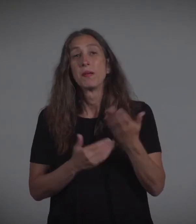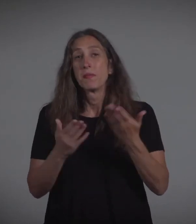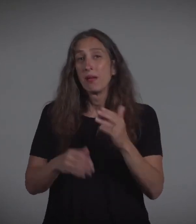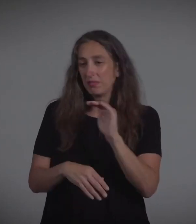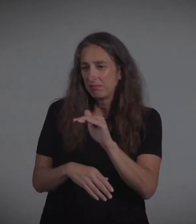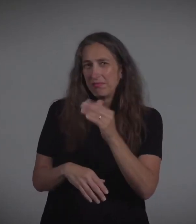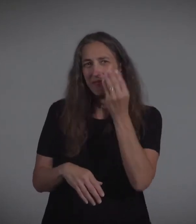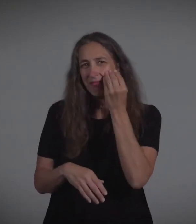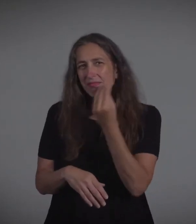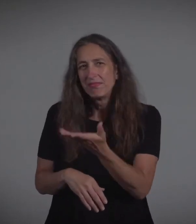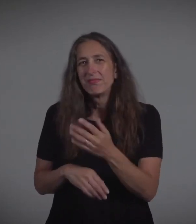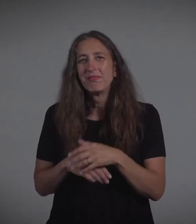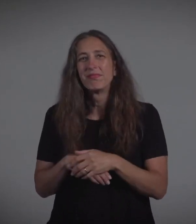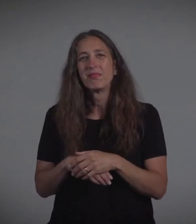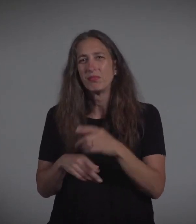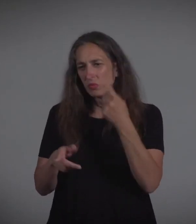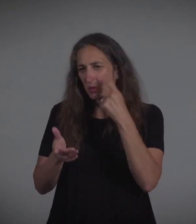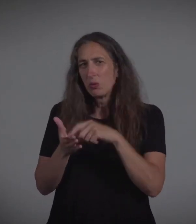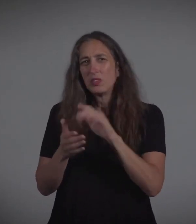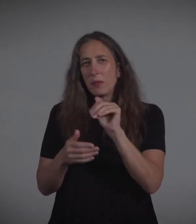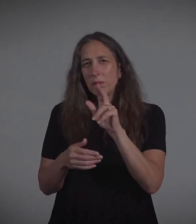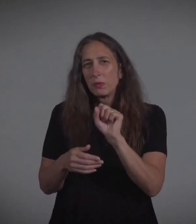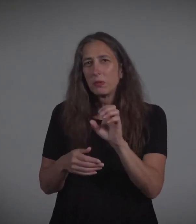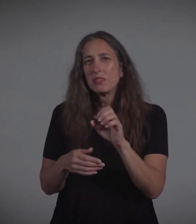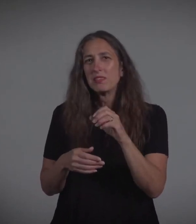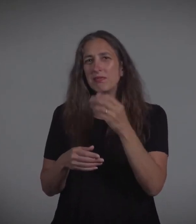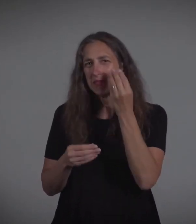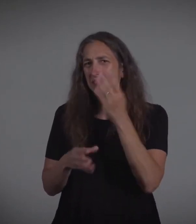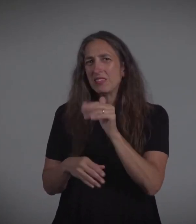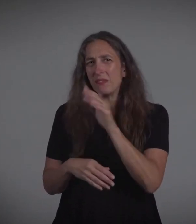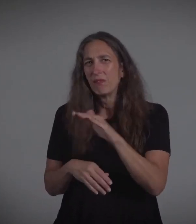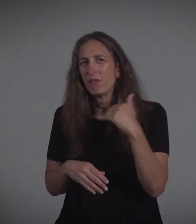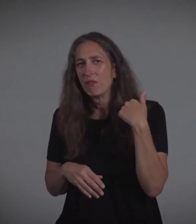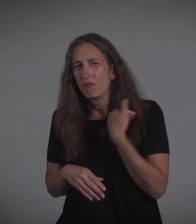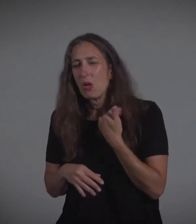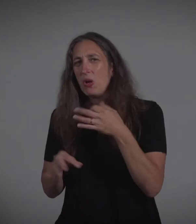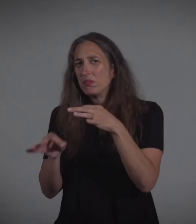You could tell them that you know they are being abused, and that it's not their fault.